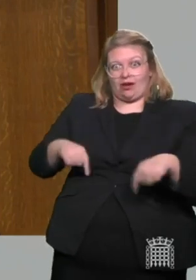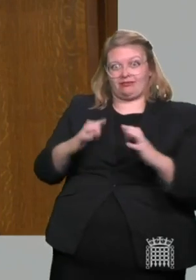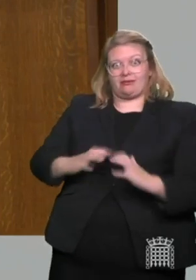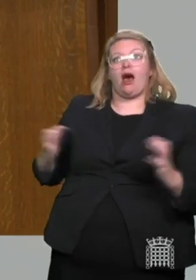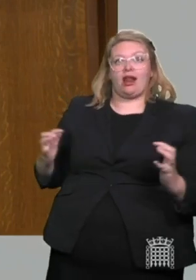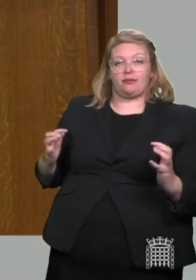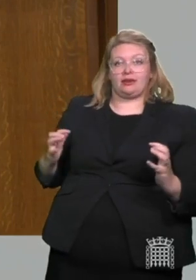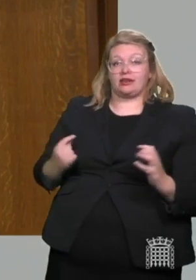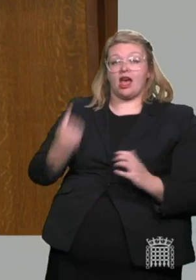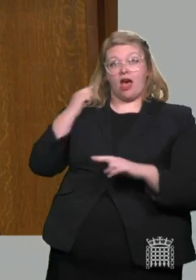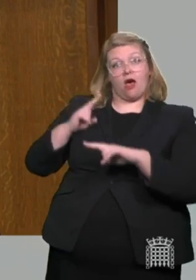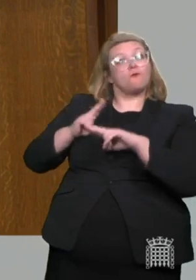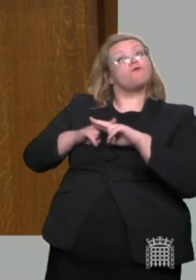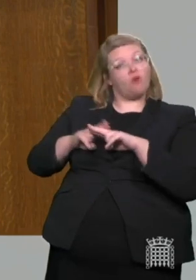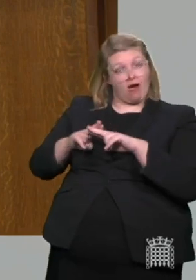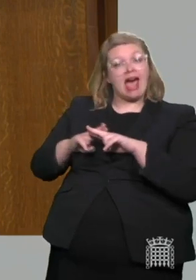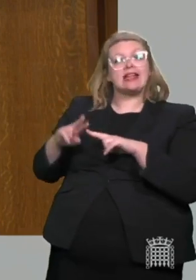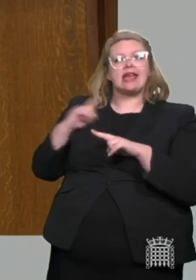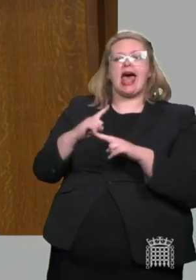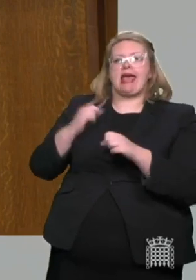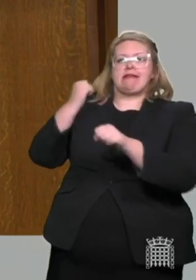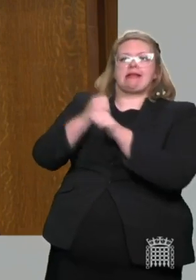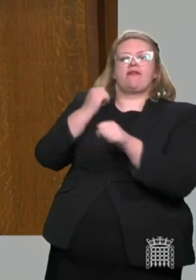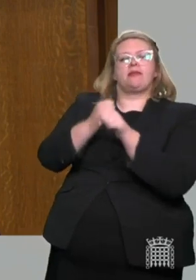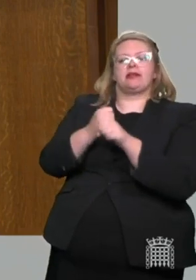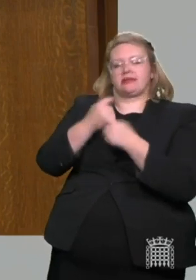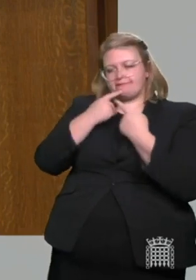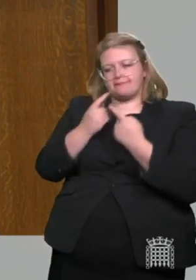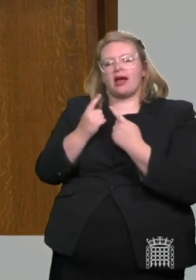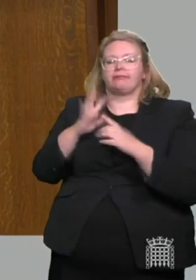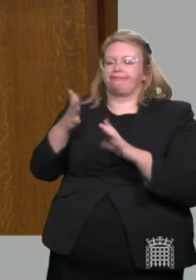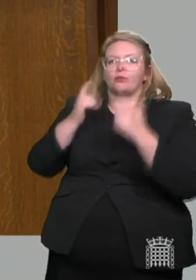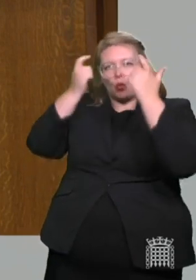it will cost a lot of money, and yes, it will take time and more compensation is needed,